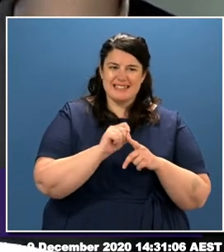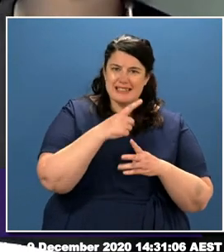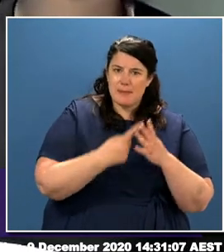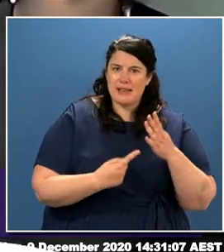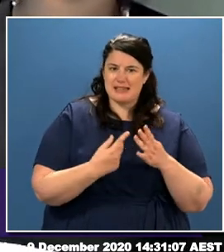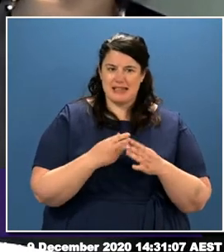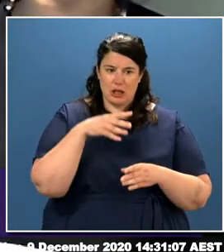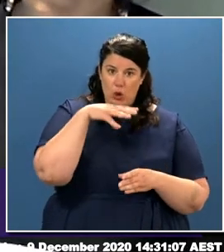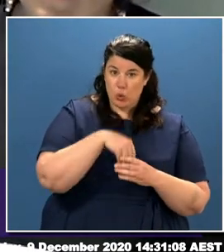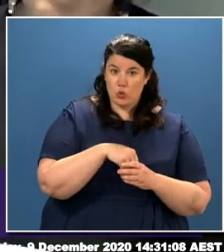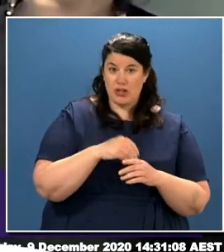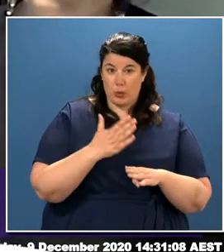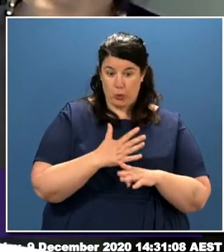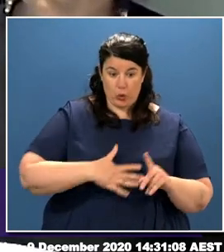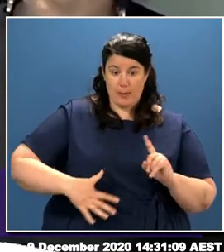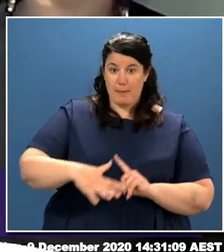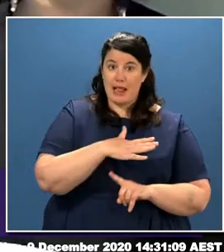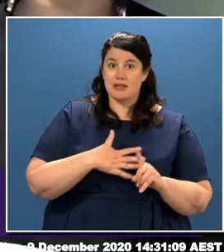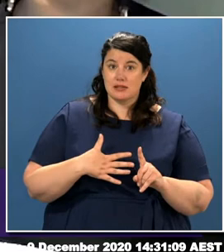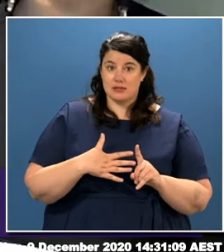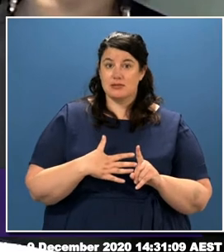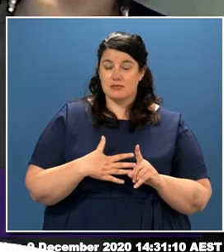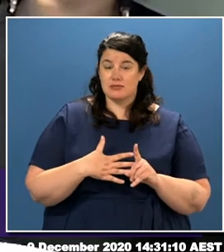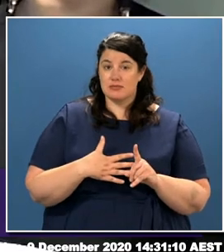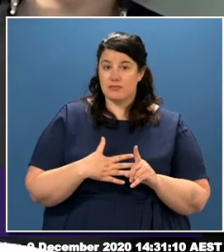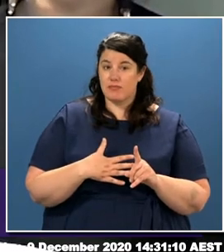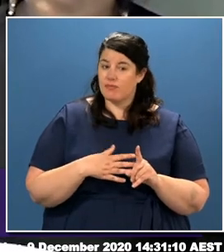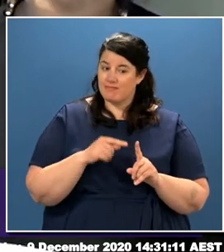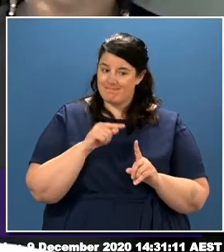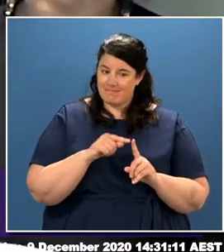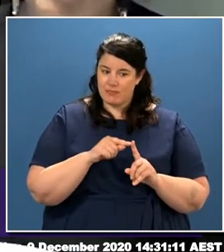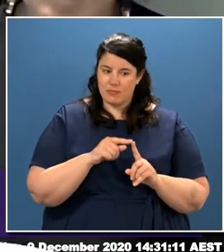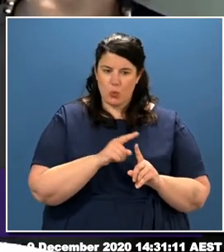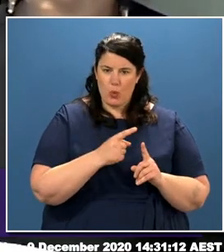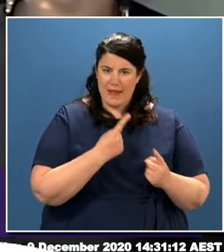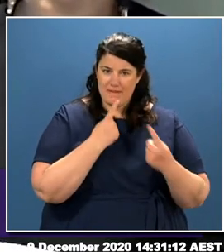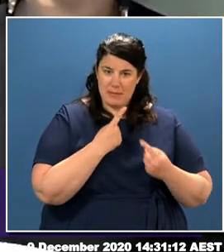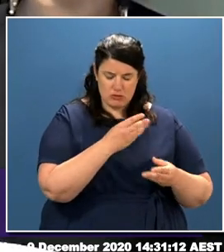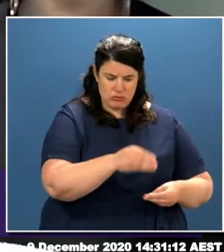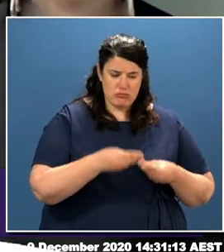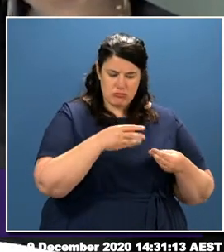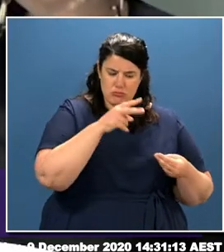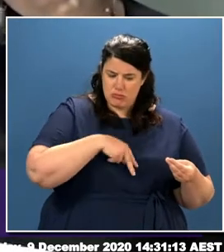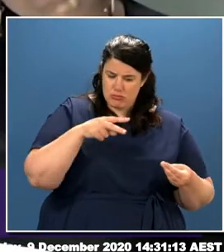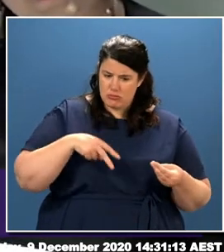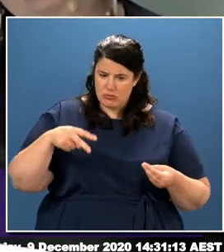the workplace. And what they really said to us was that "Don't be tokenistic,